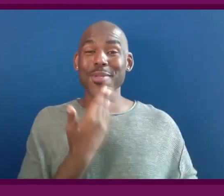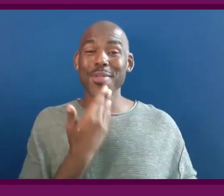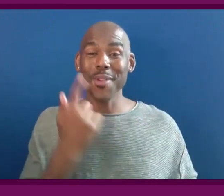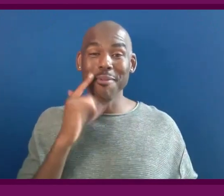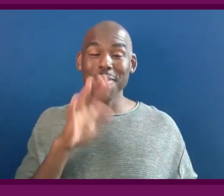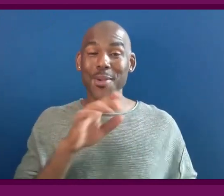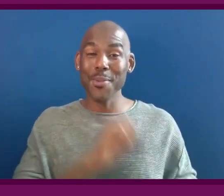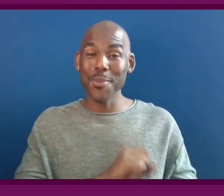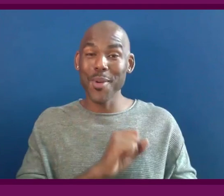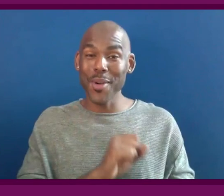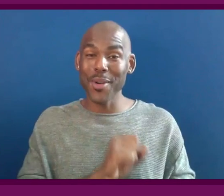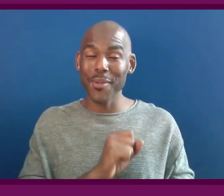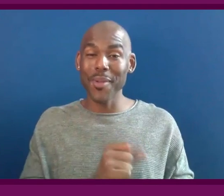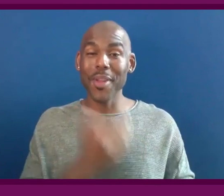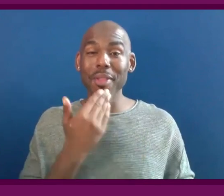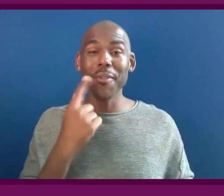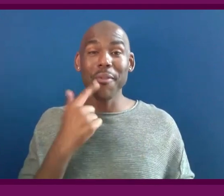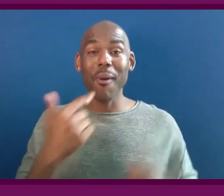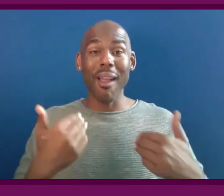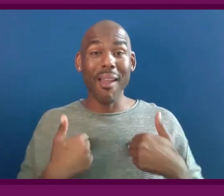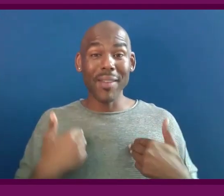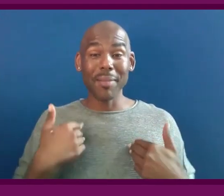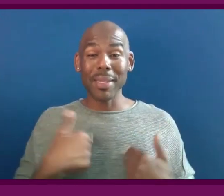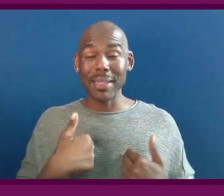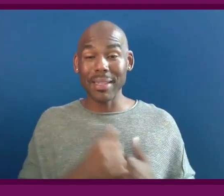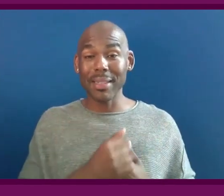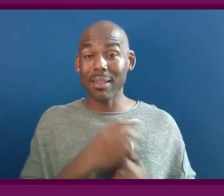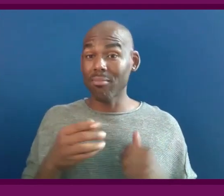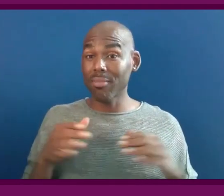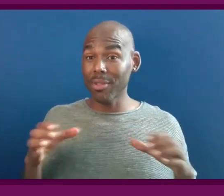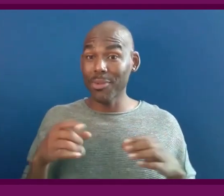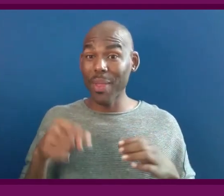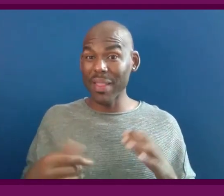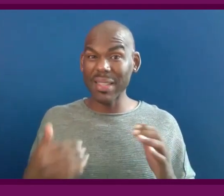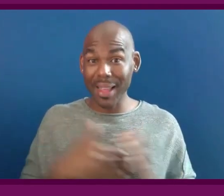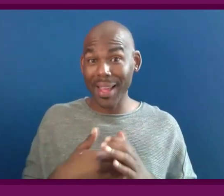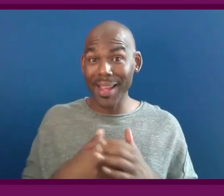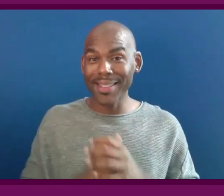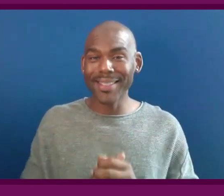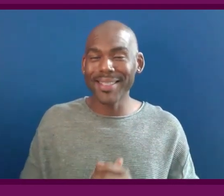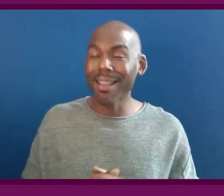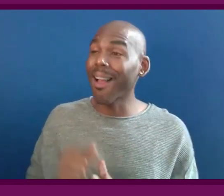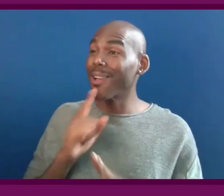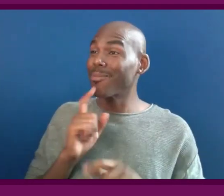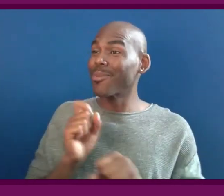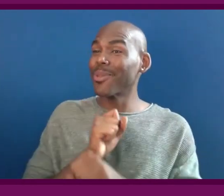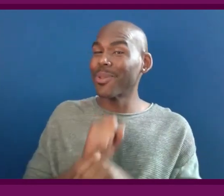Thank you for the work that you're doing. Thank you for having me and let's do this again.